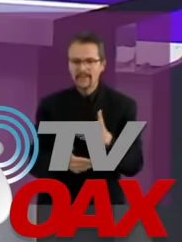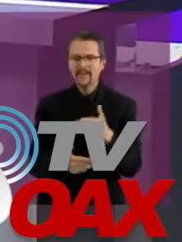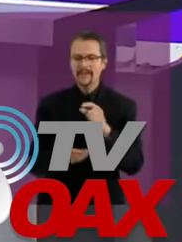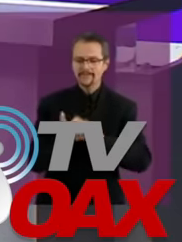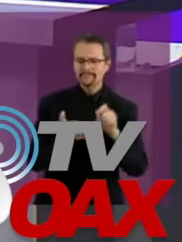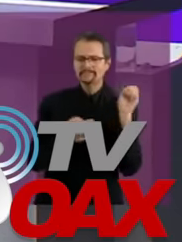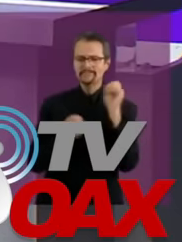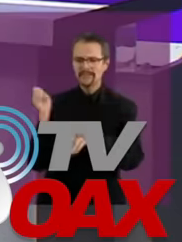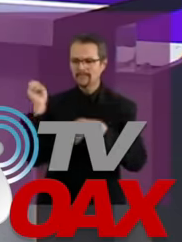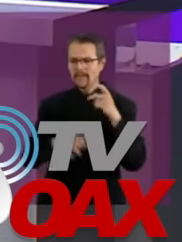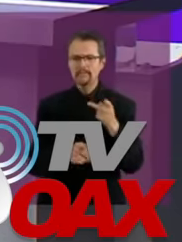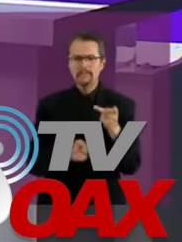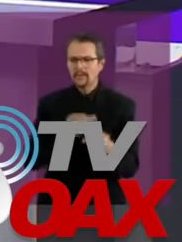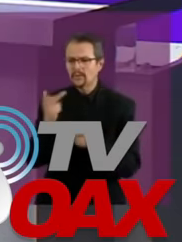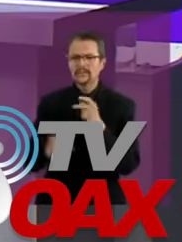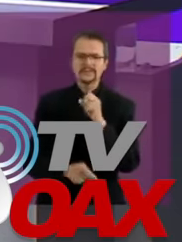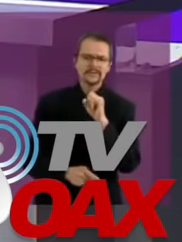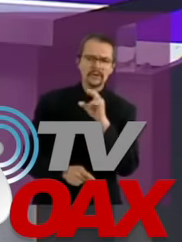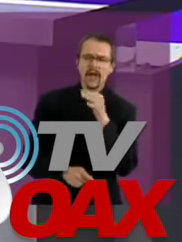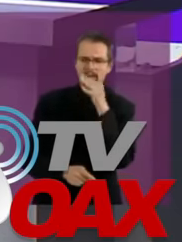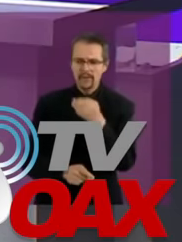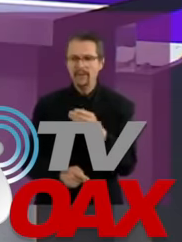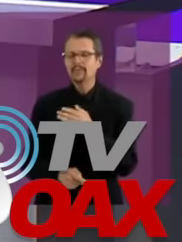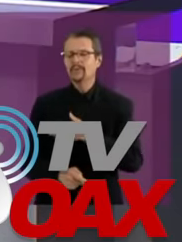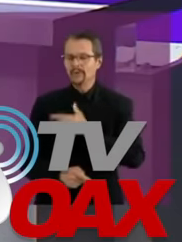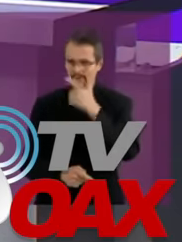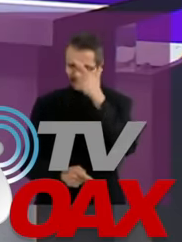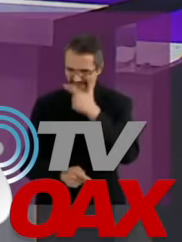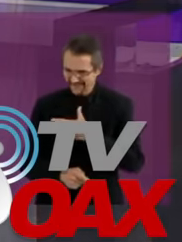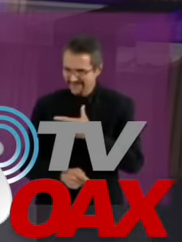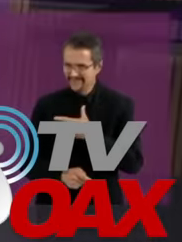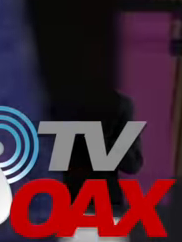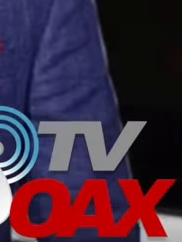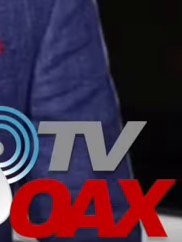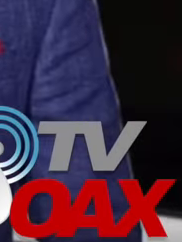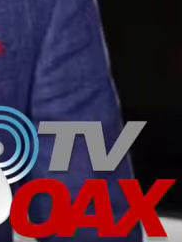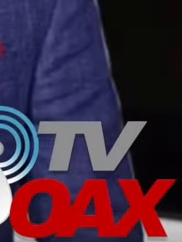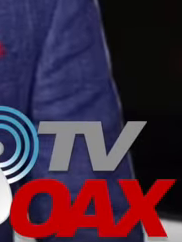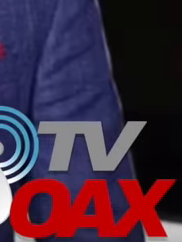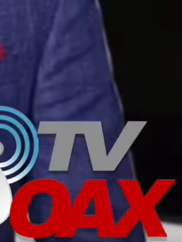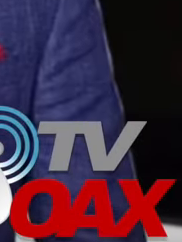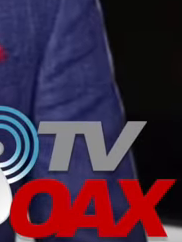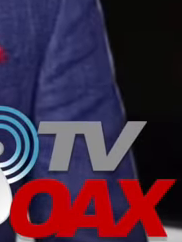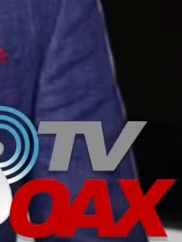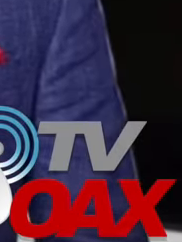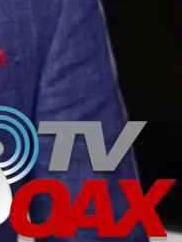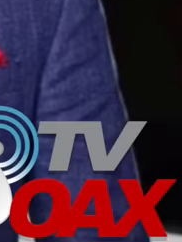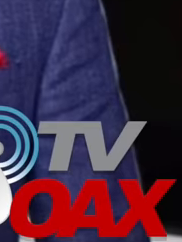Merker and Manuel López San Martín. They are the ones who deceive us through fake news on